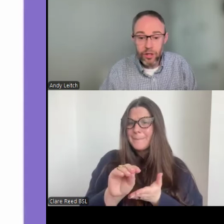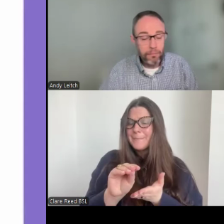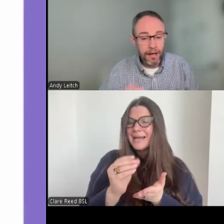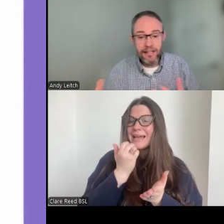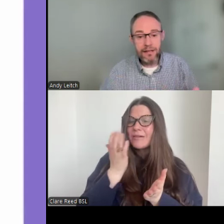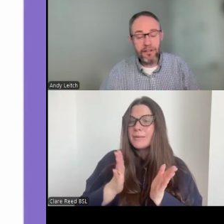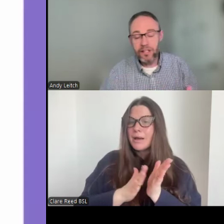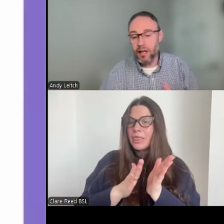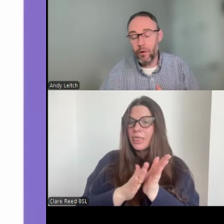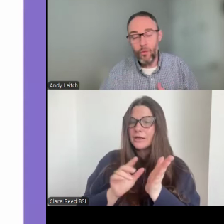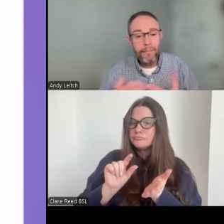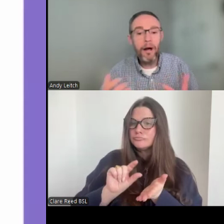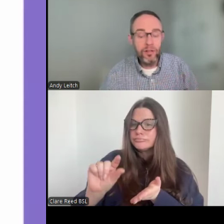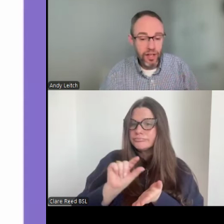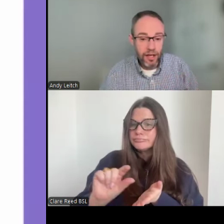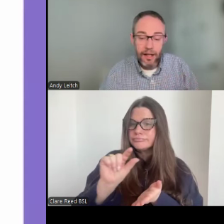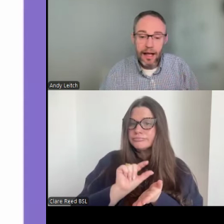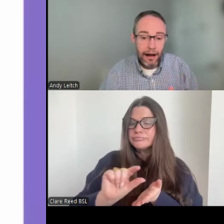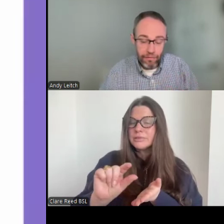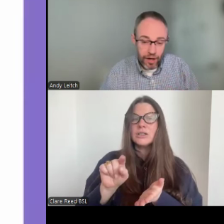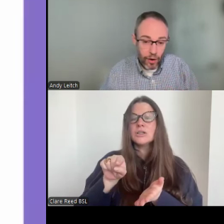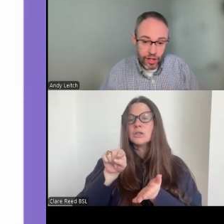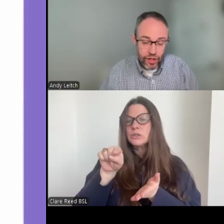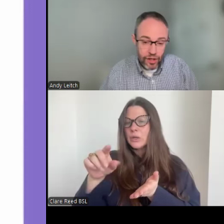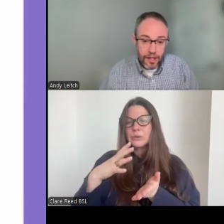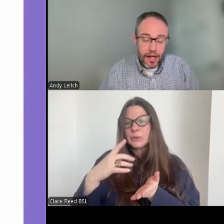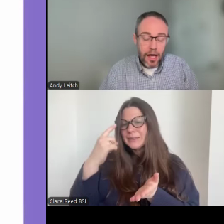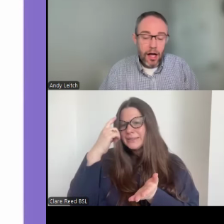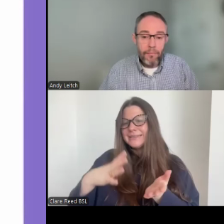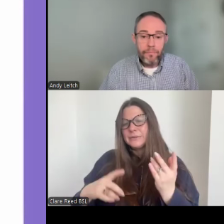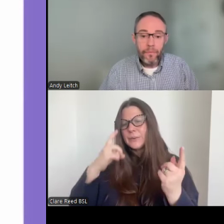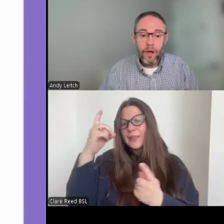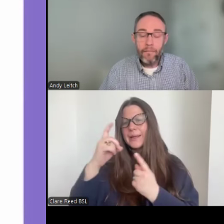all the complexity of things like web hosting out of the equation.